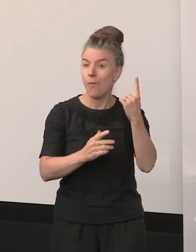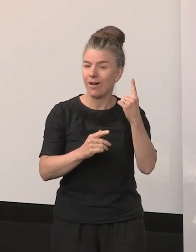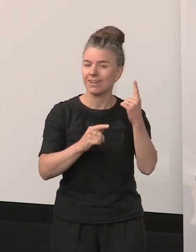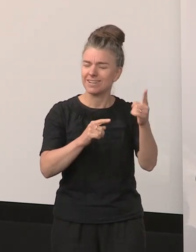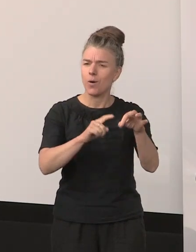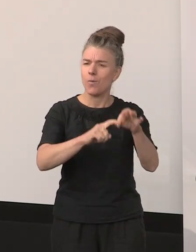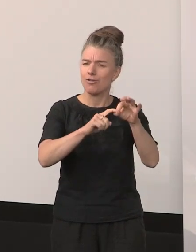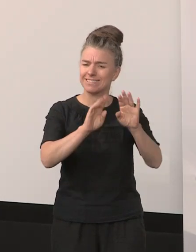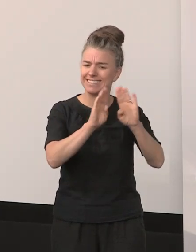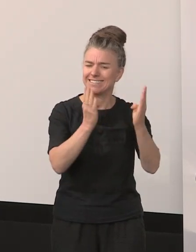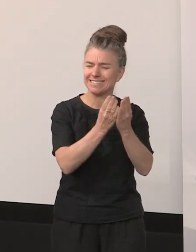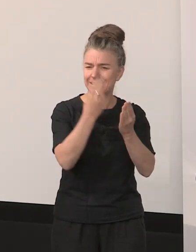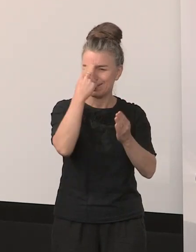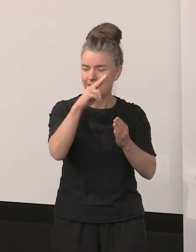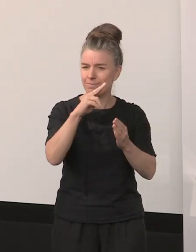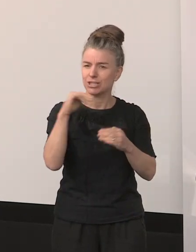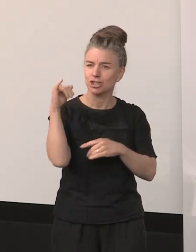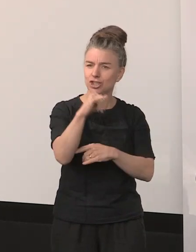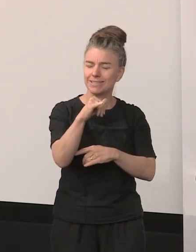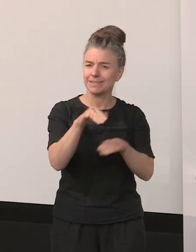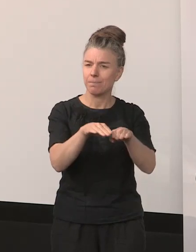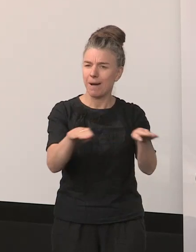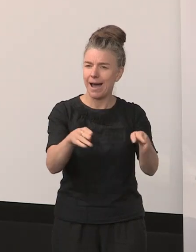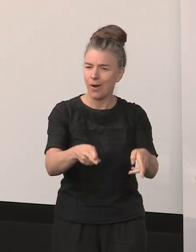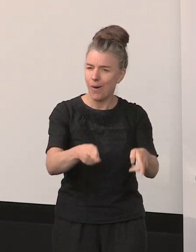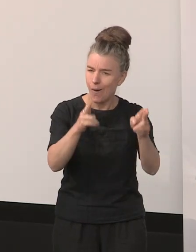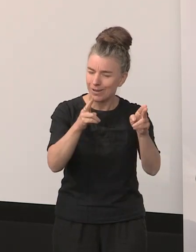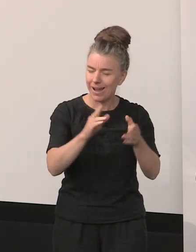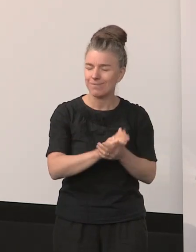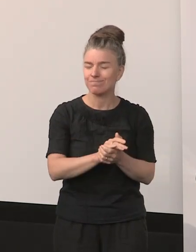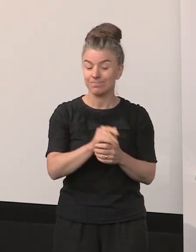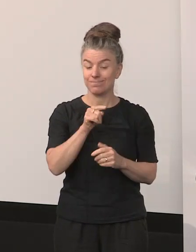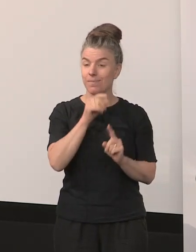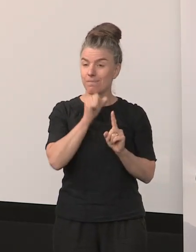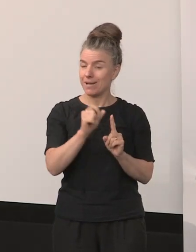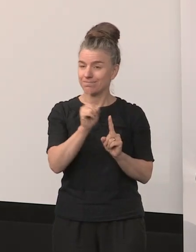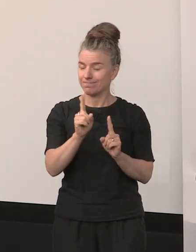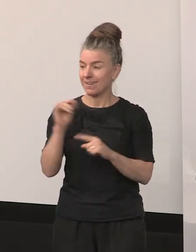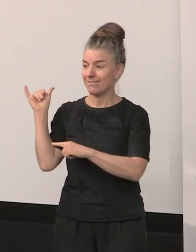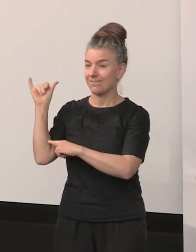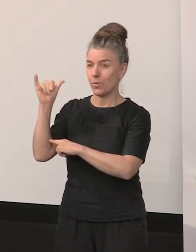our facilities in New Zealand in New Zealand! - in